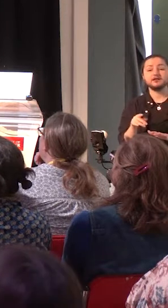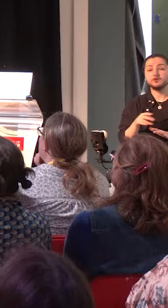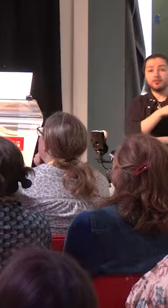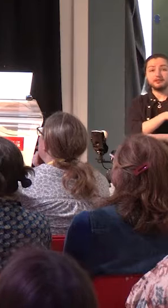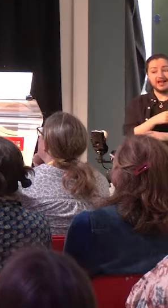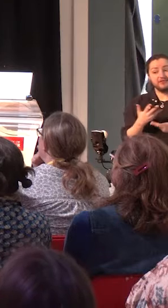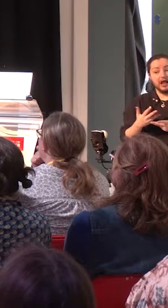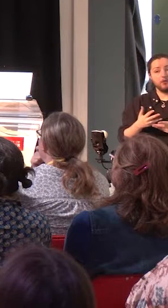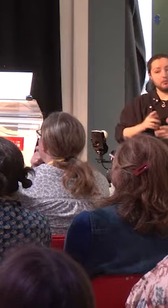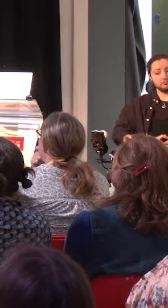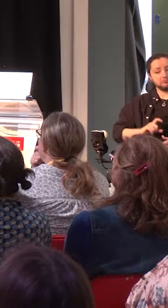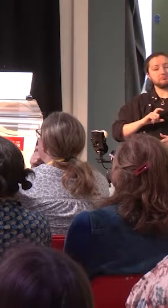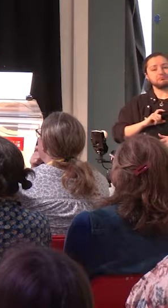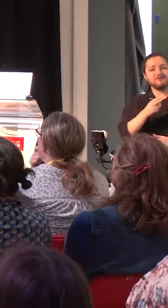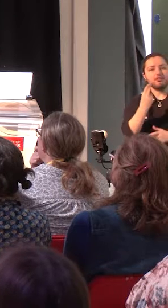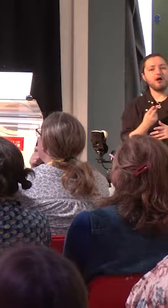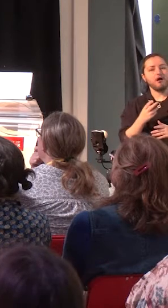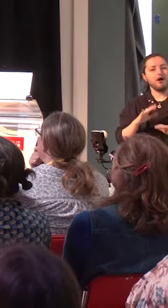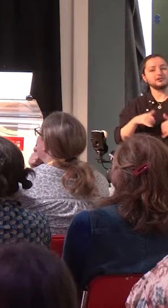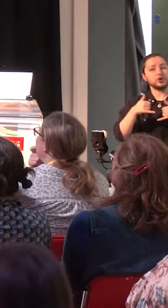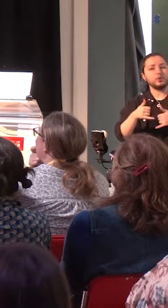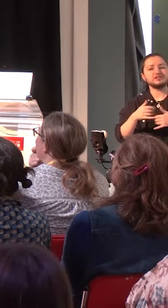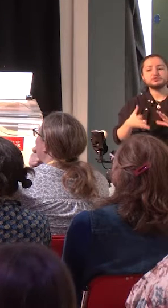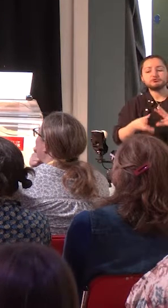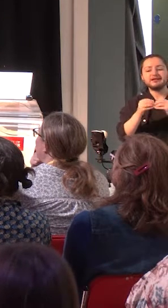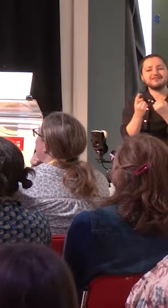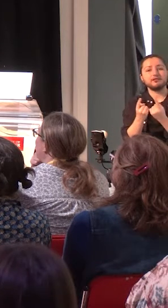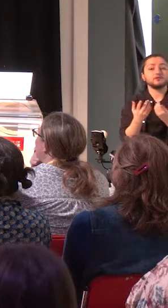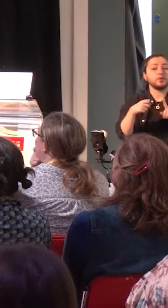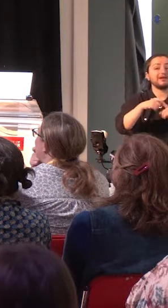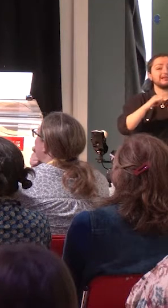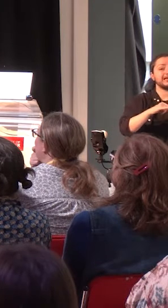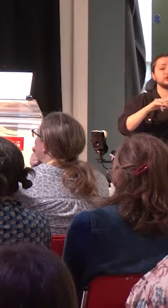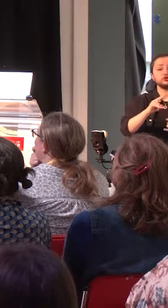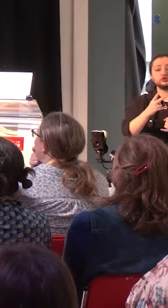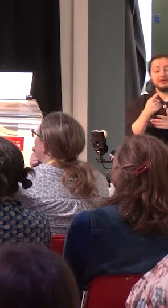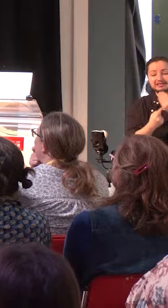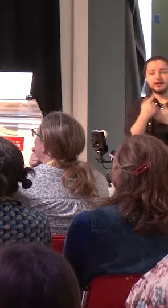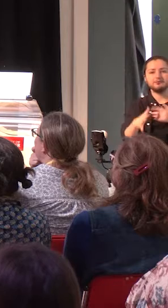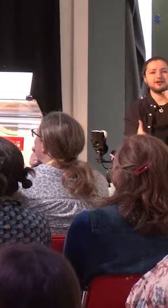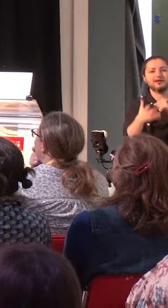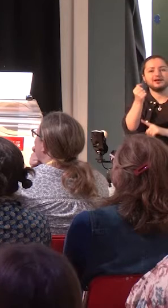in implementing Arts Award into creative ventures, resulting in Key Stage 2, independently achieving explore arts